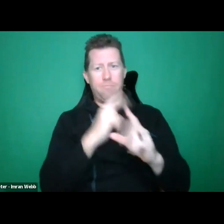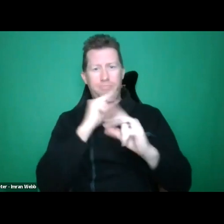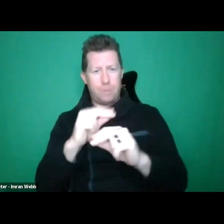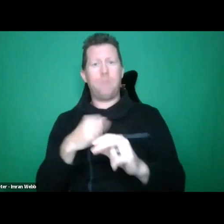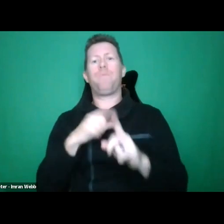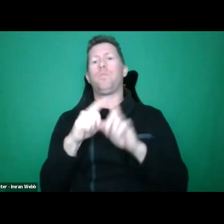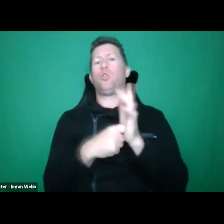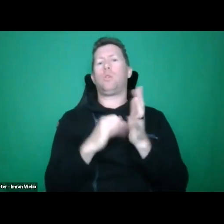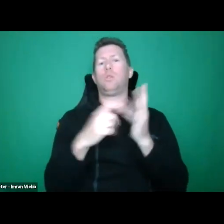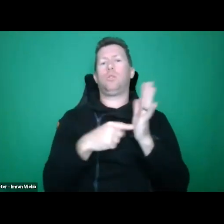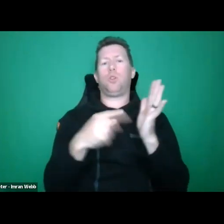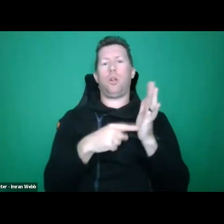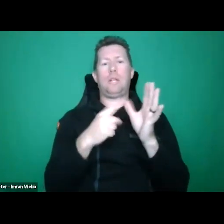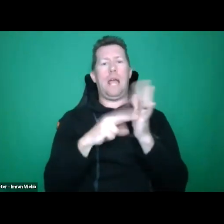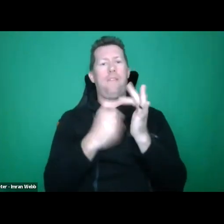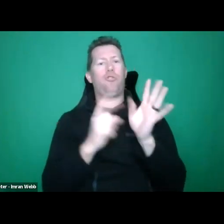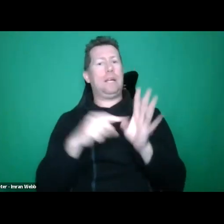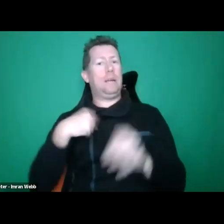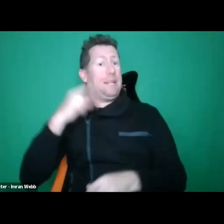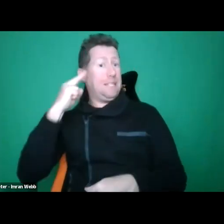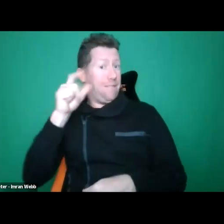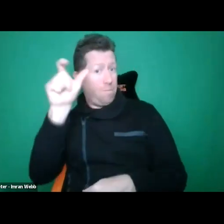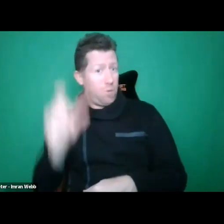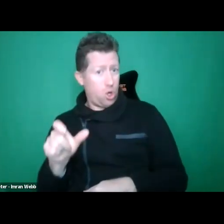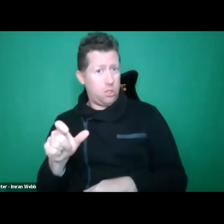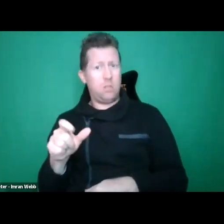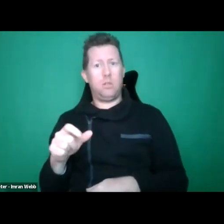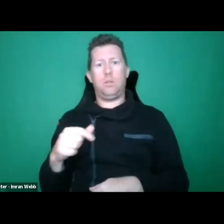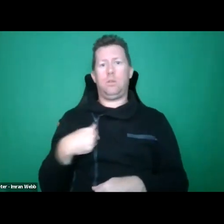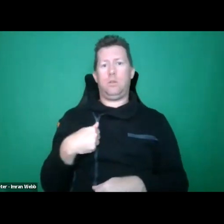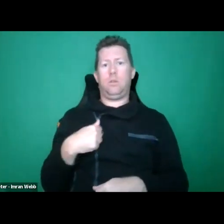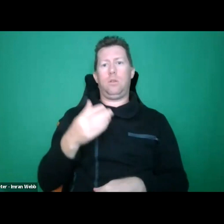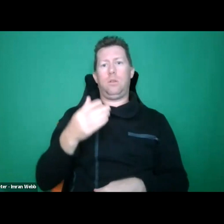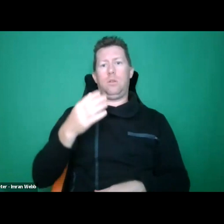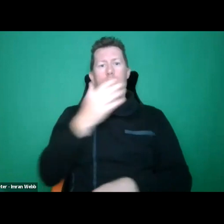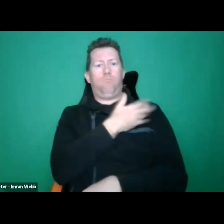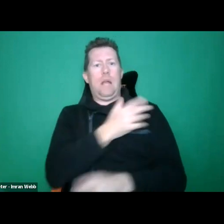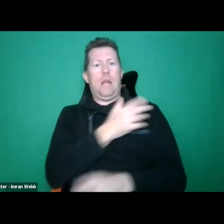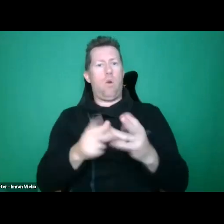I'm a deaf person and from the Worimi, I just want to point out I'm proud of both of those.